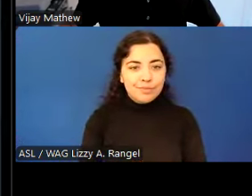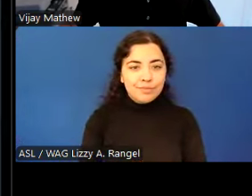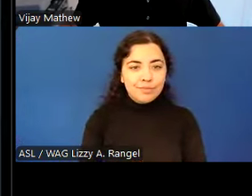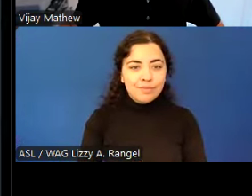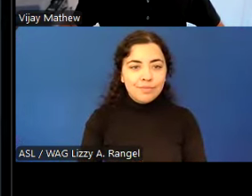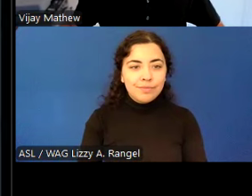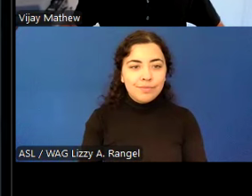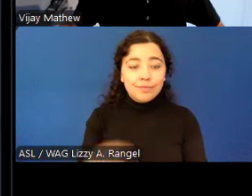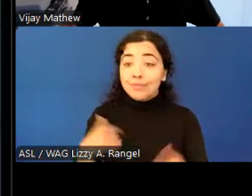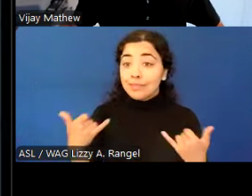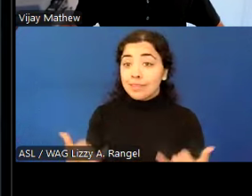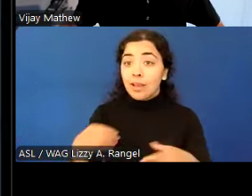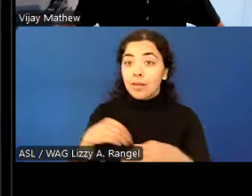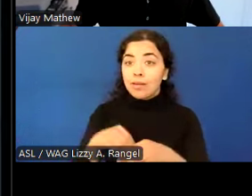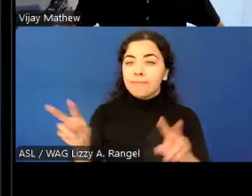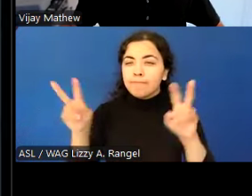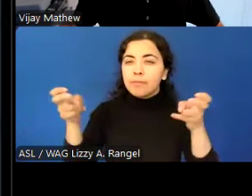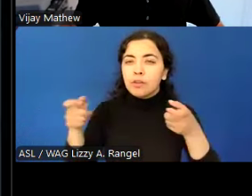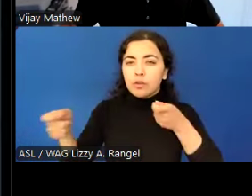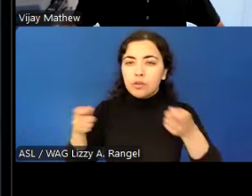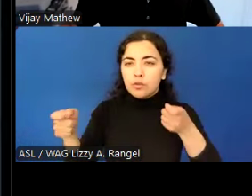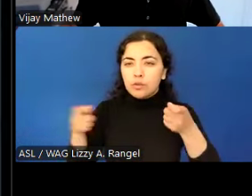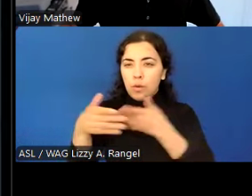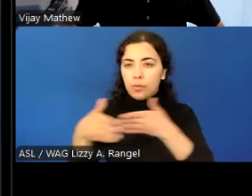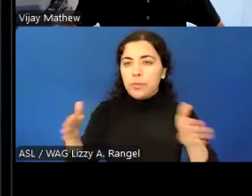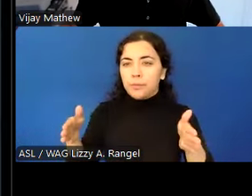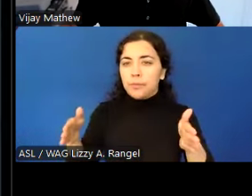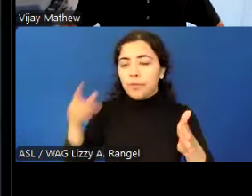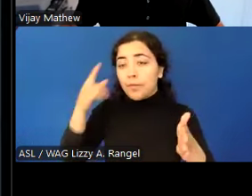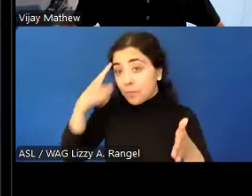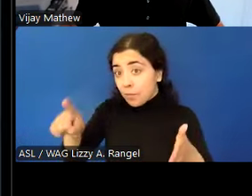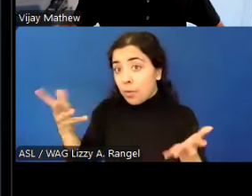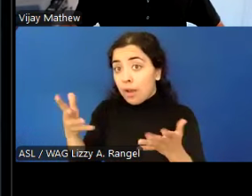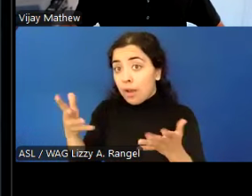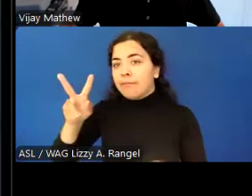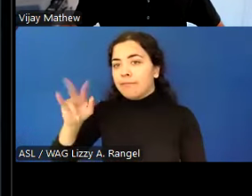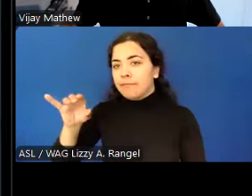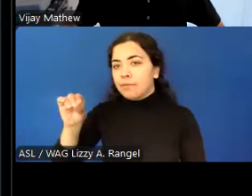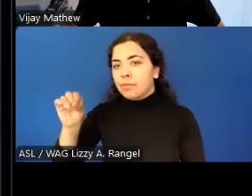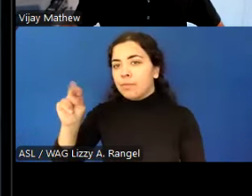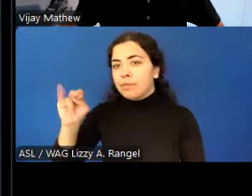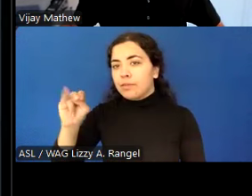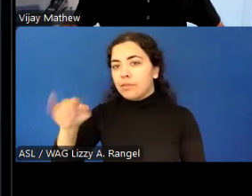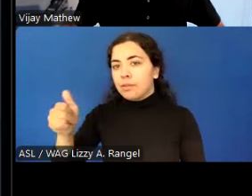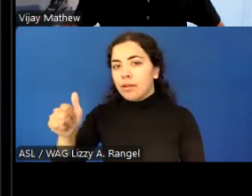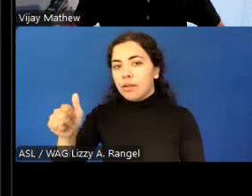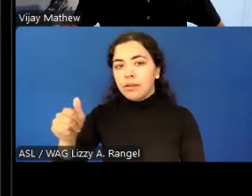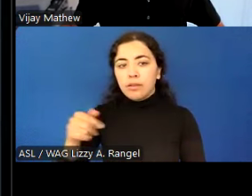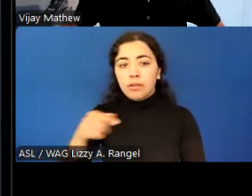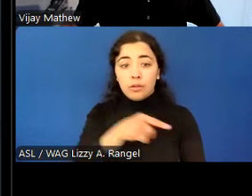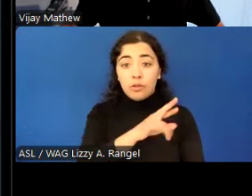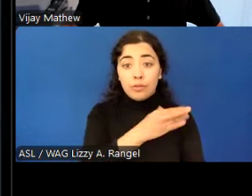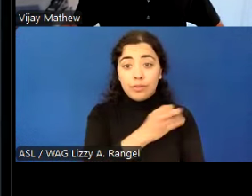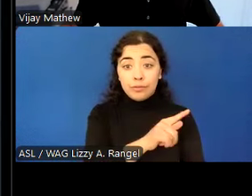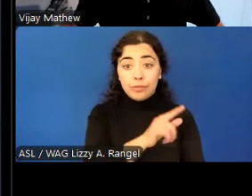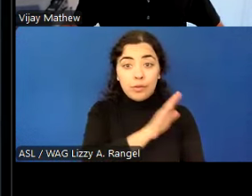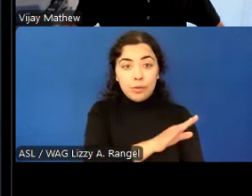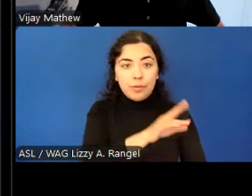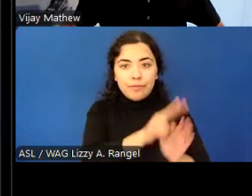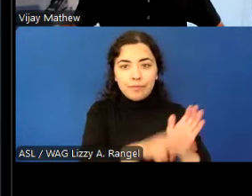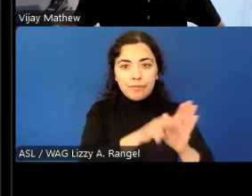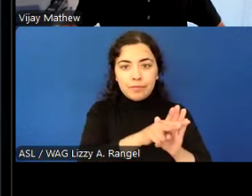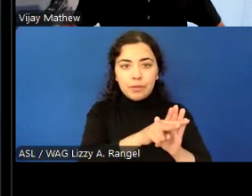called the control room of video ninja. And I will copy Rachel's video source,